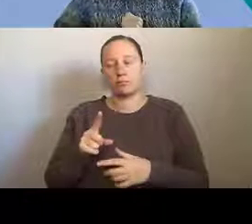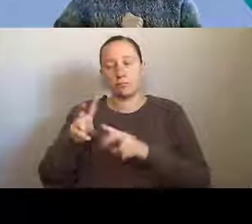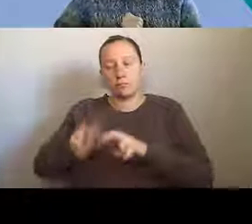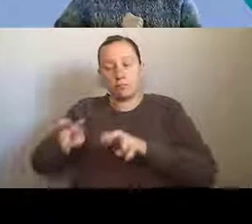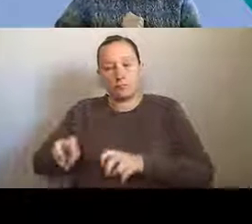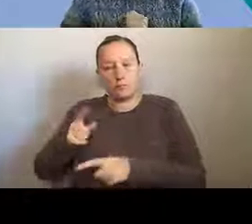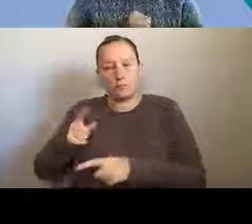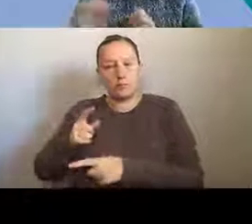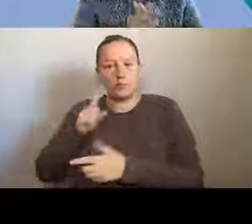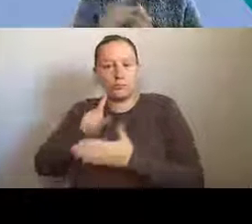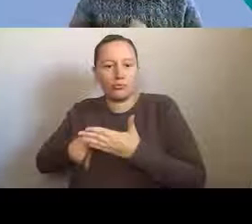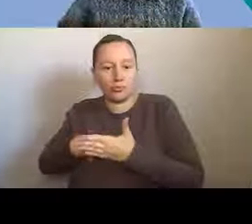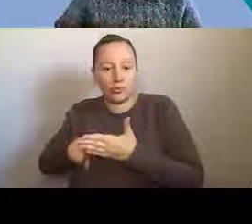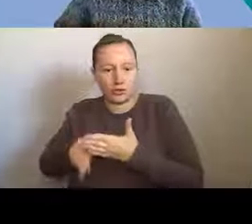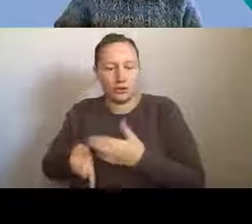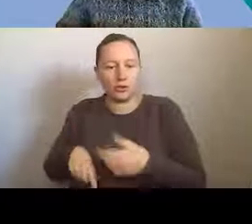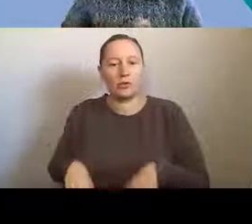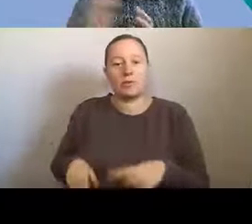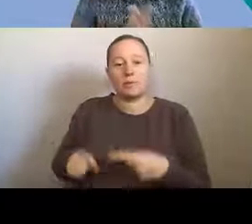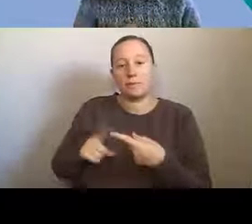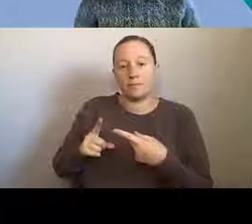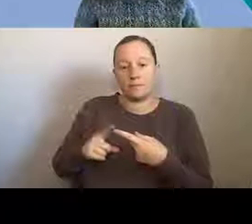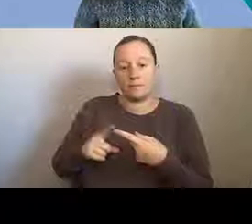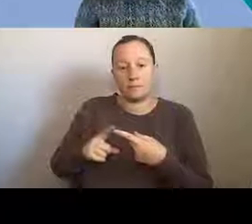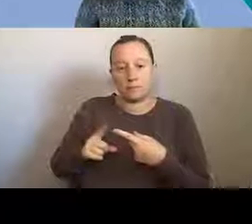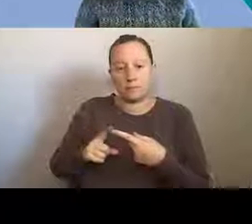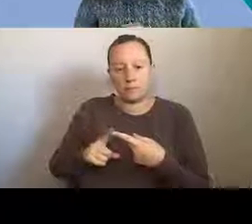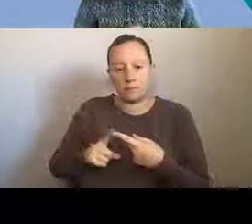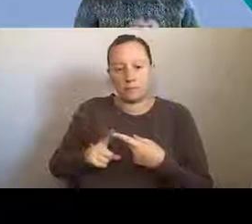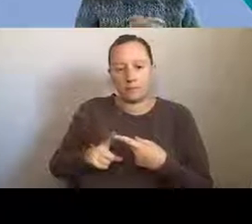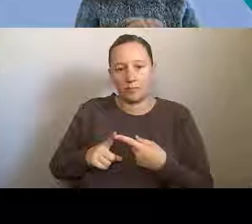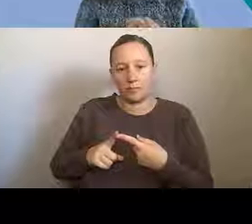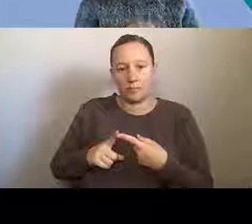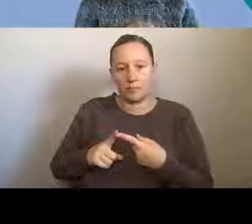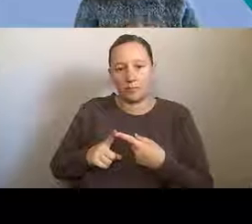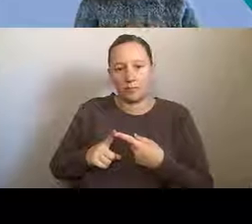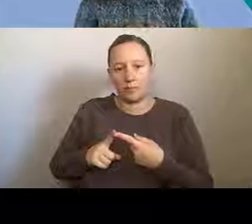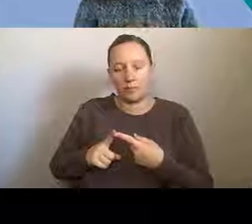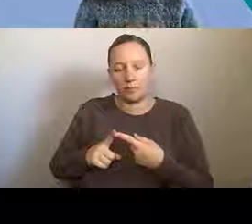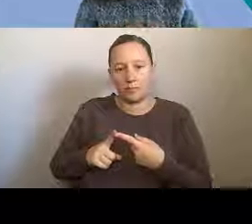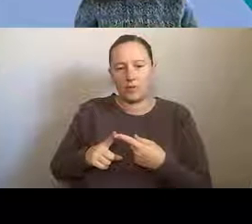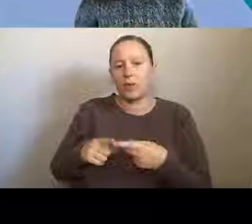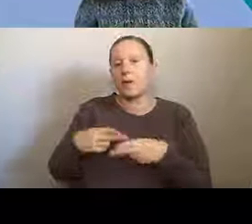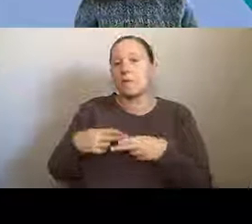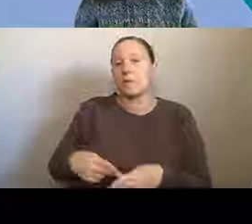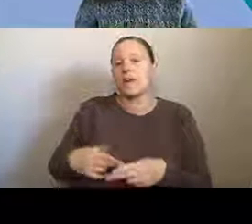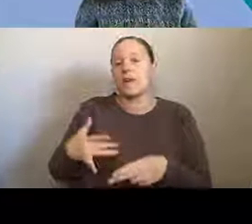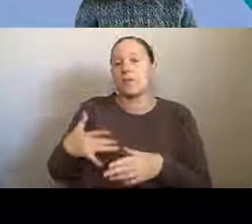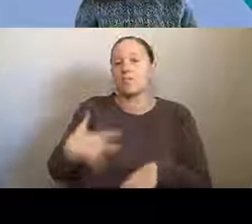This is what we call primary ... Generally refer to as primary research.